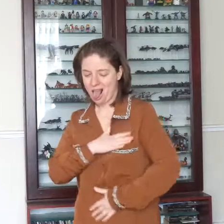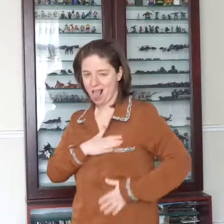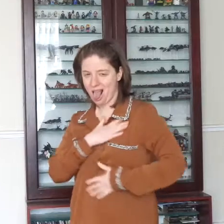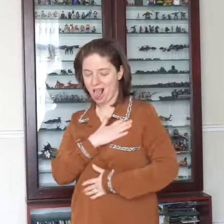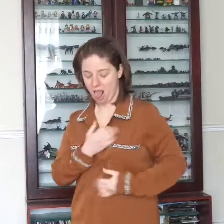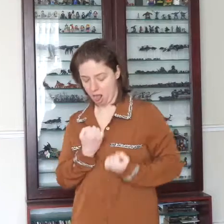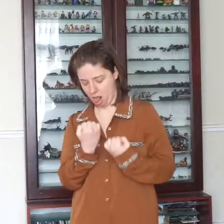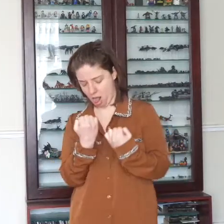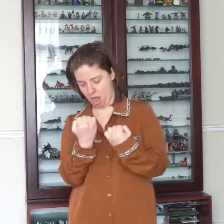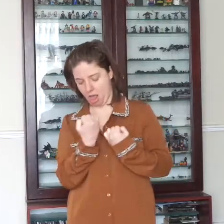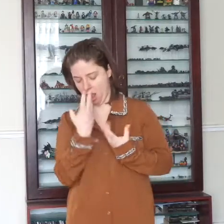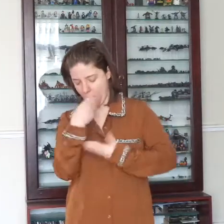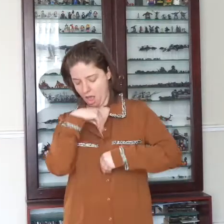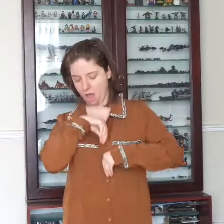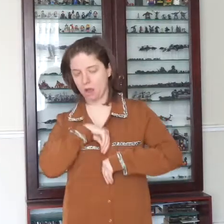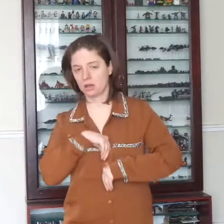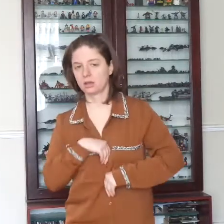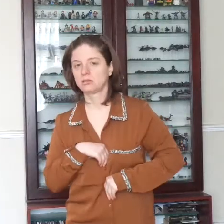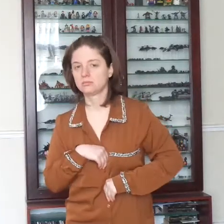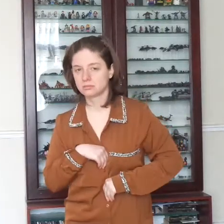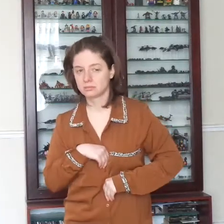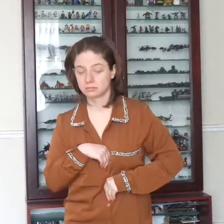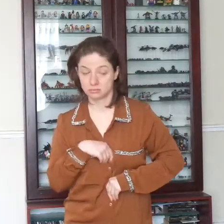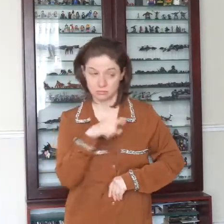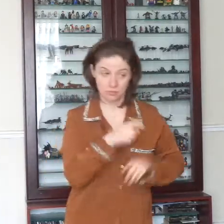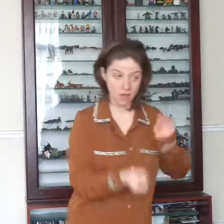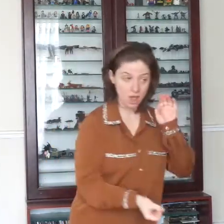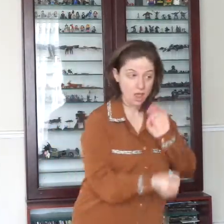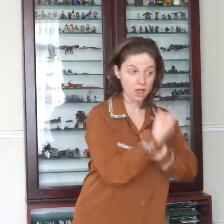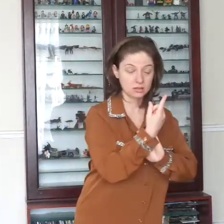Has one thing in common, too